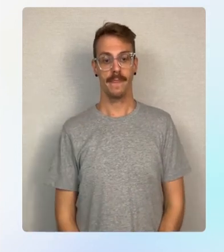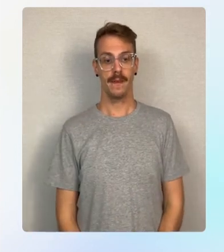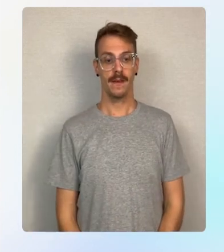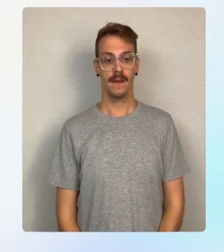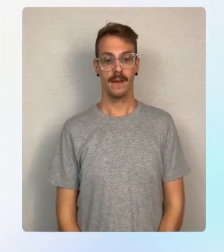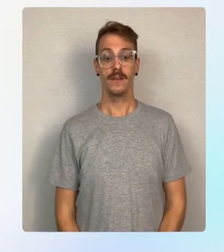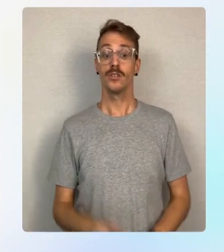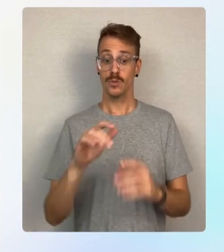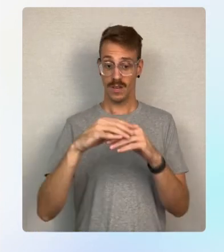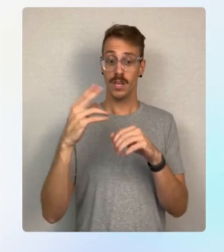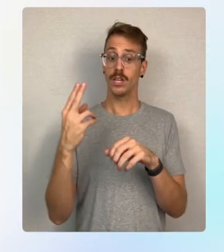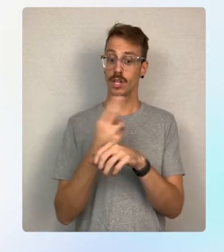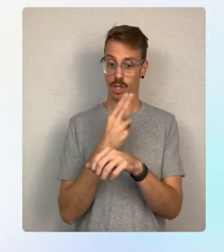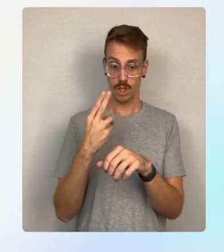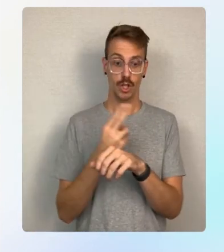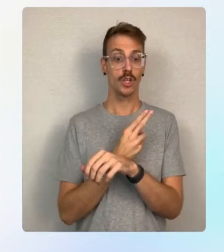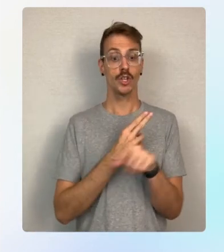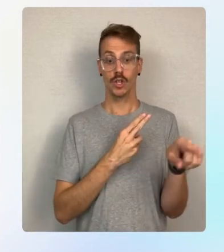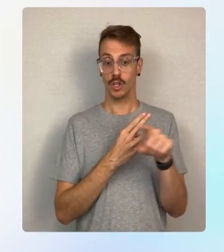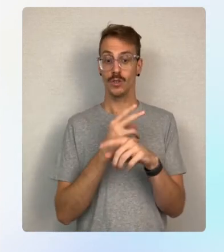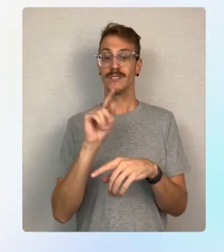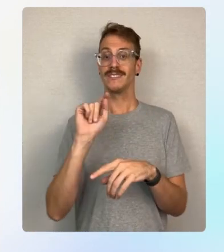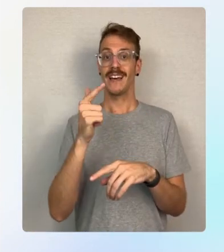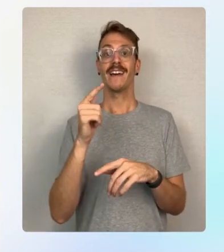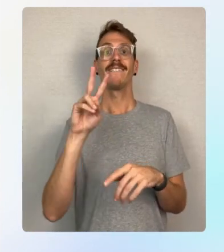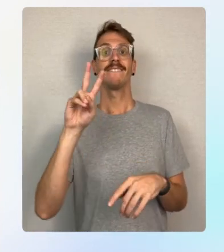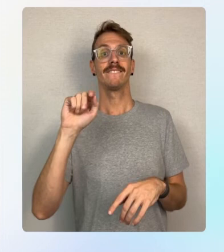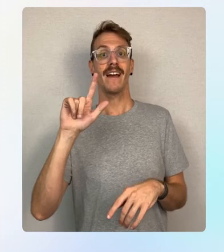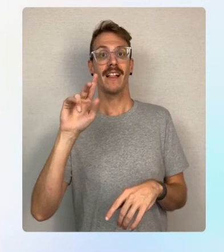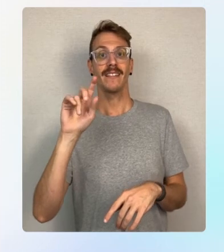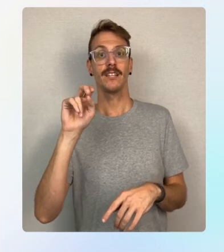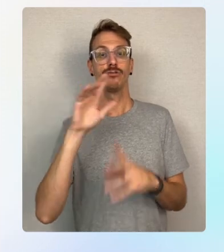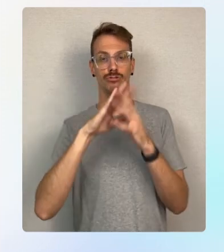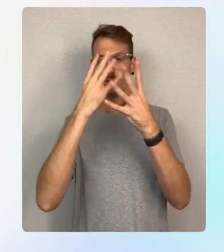You can use the tag VALIDATION to filter for the logcat output.